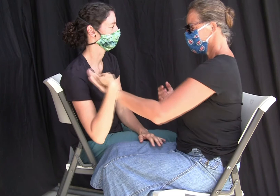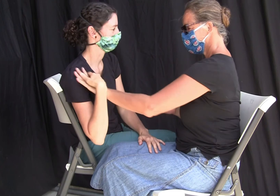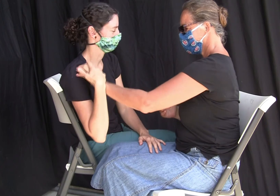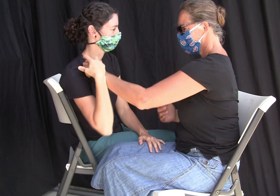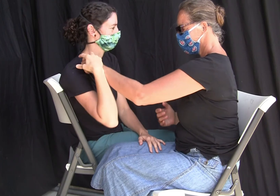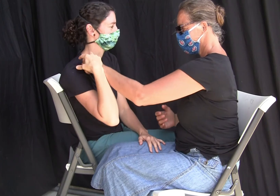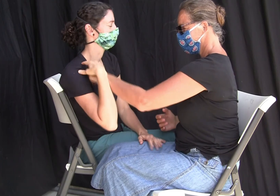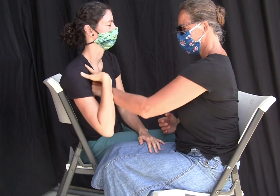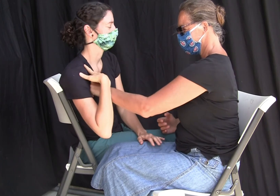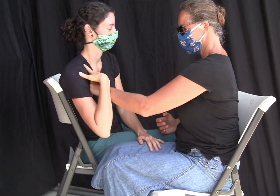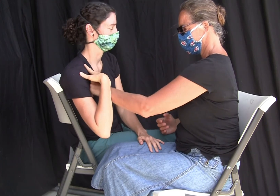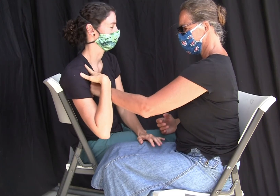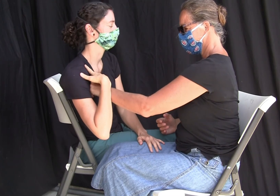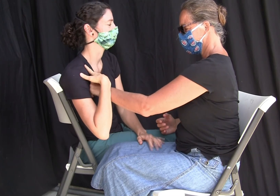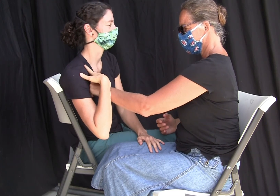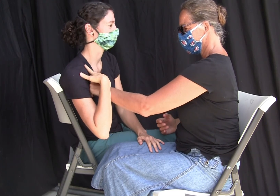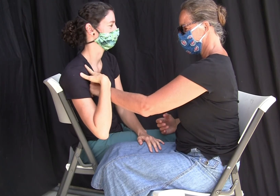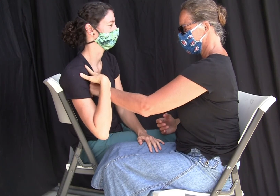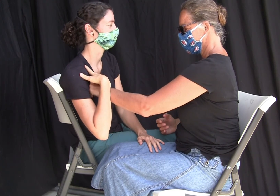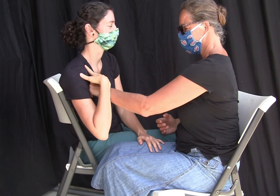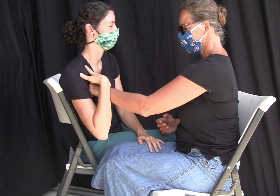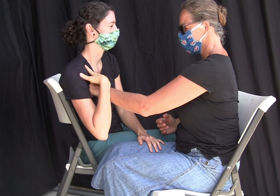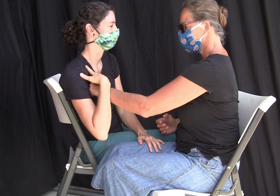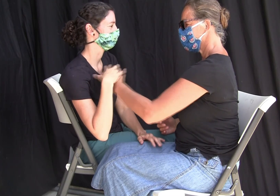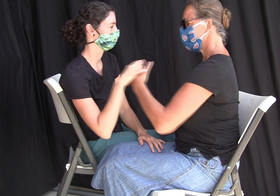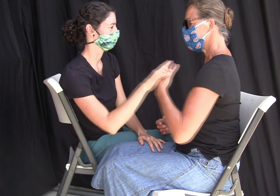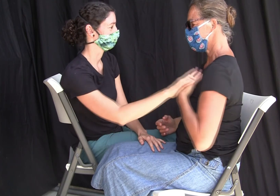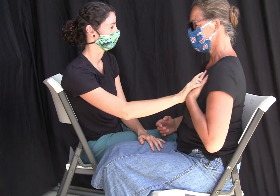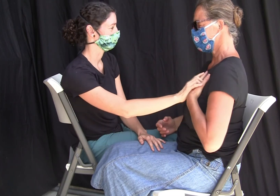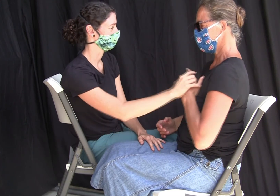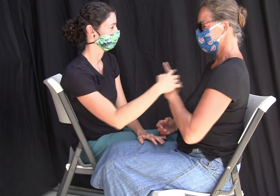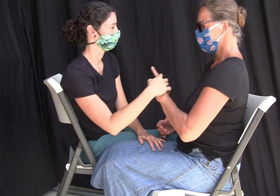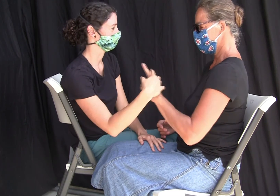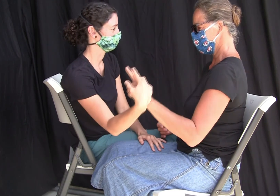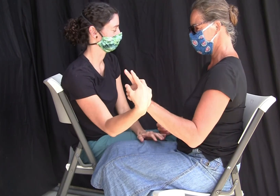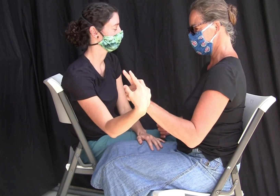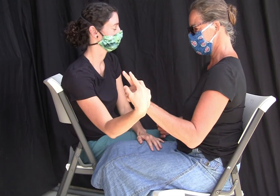as shown here. Again, the paired hands are always connected in parallel.